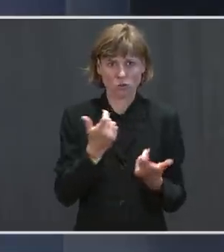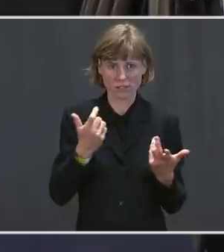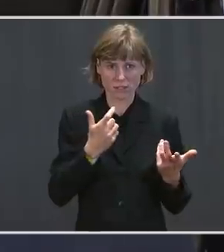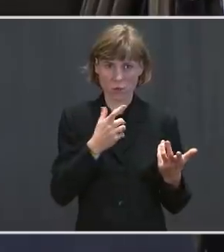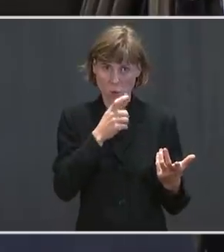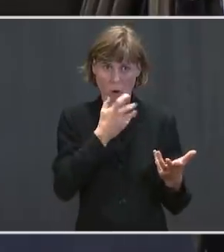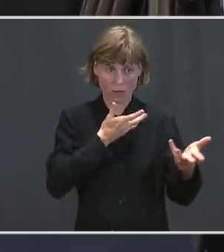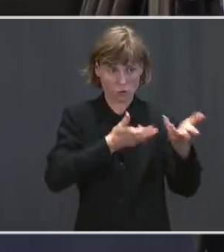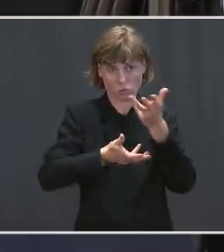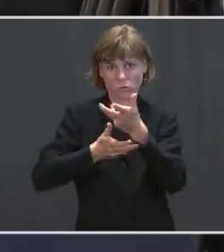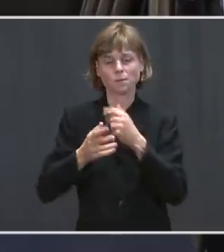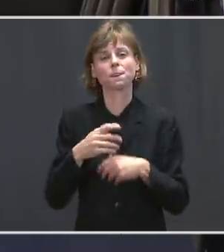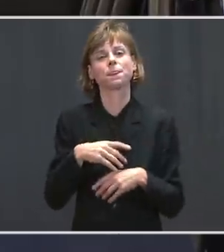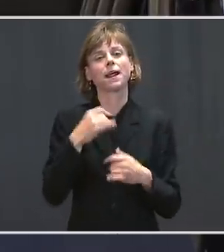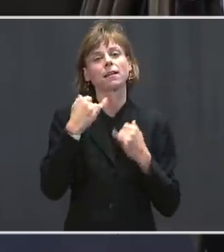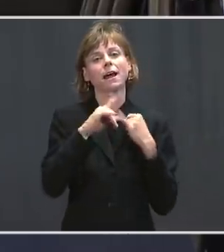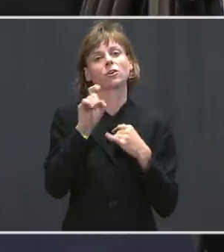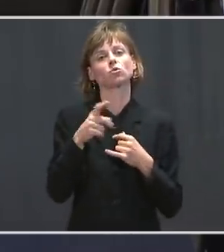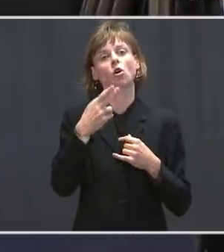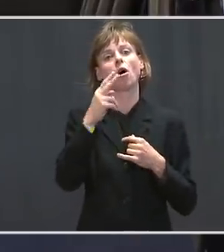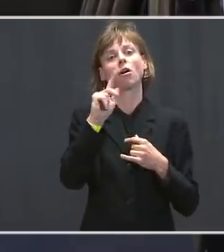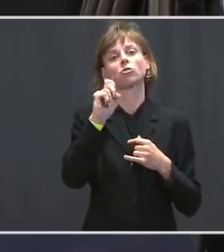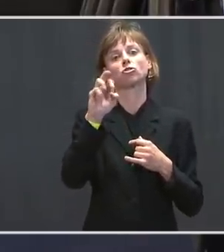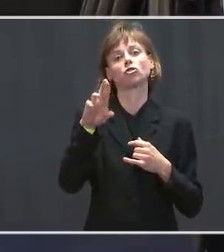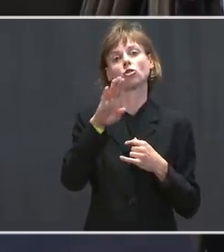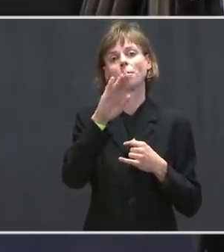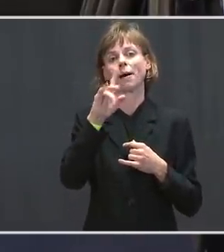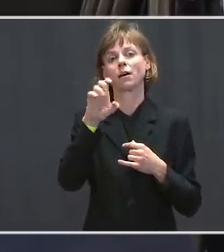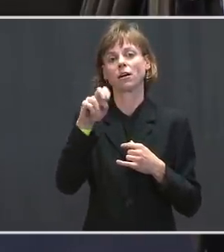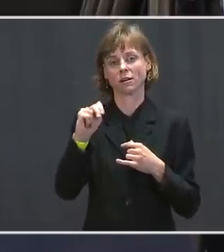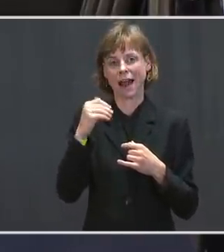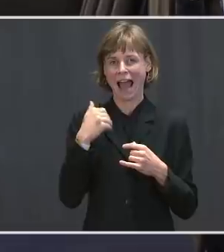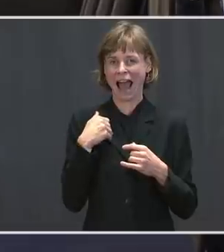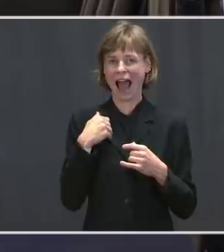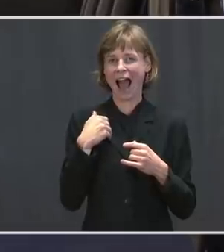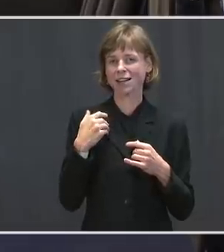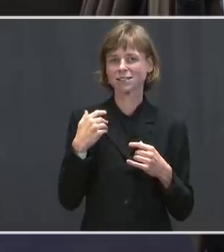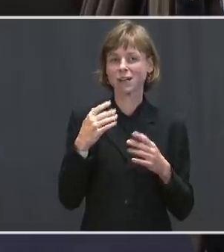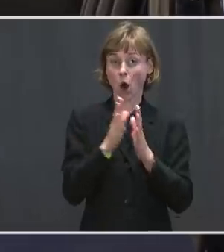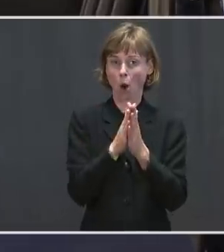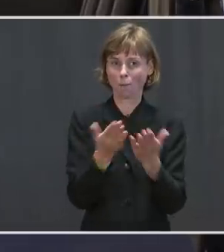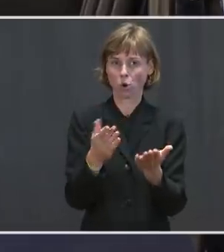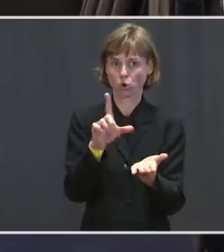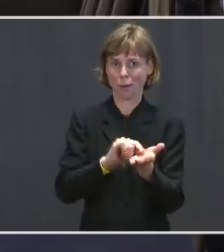Hunter Biden has a memoir to be published in April. I guess my question is, is that book subject